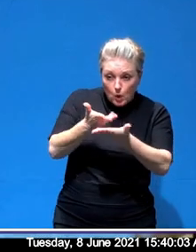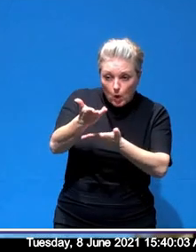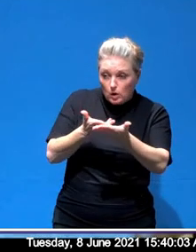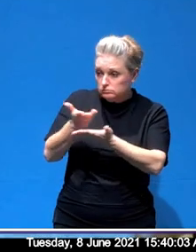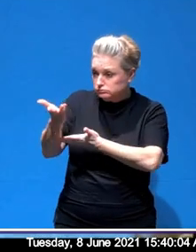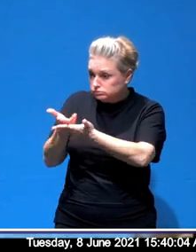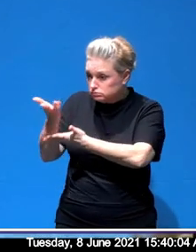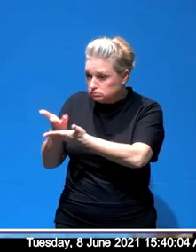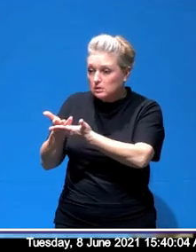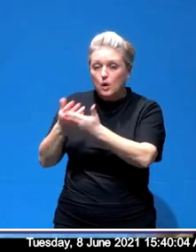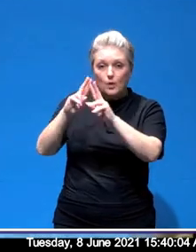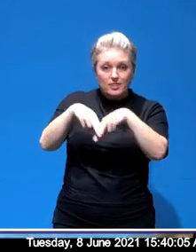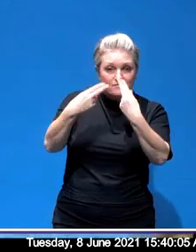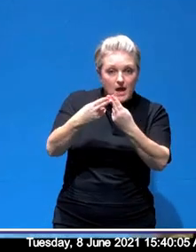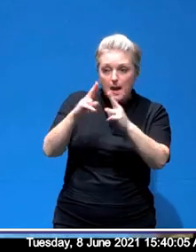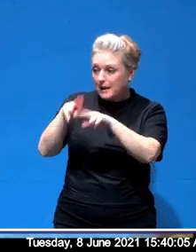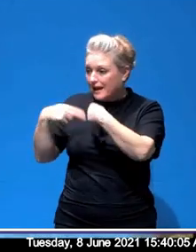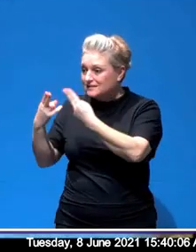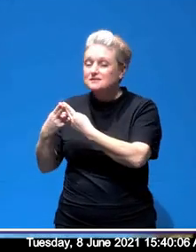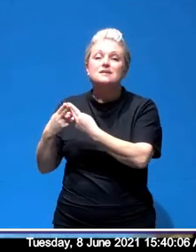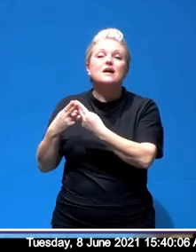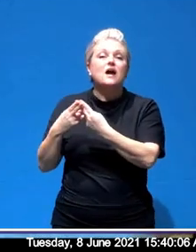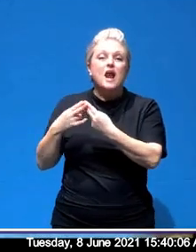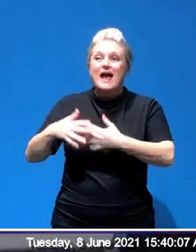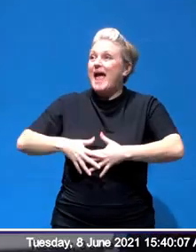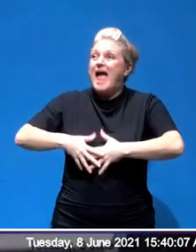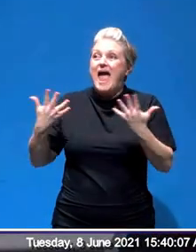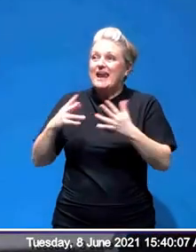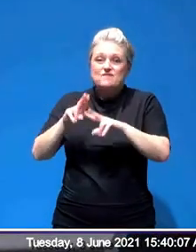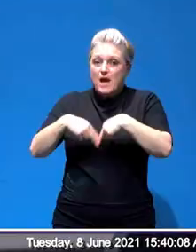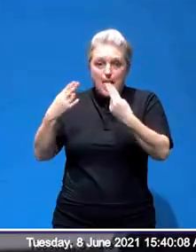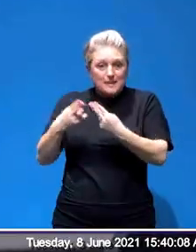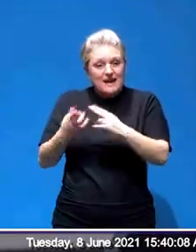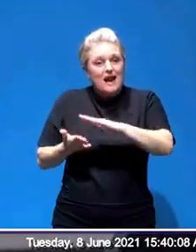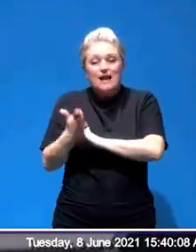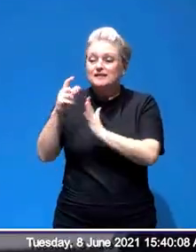receive service there is DHS? Zero tolerance to abuse and neglect, absolutely.